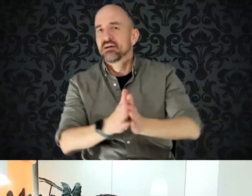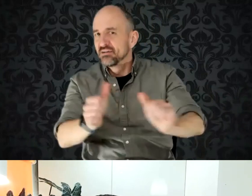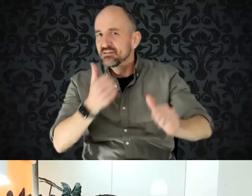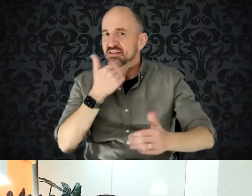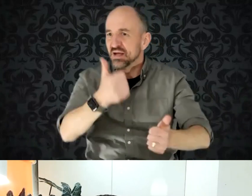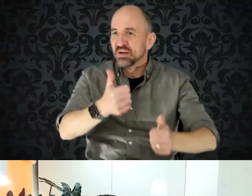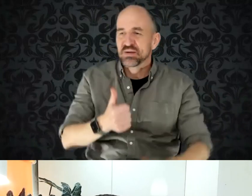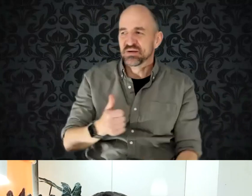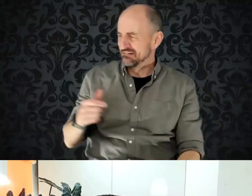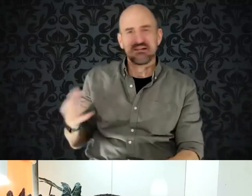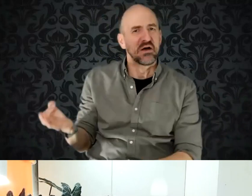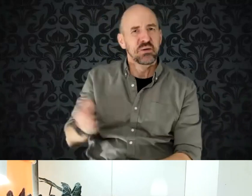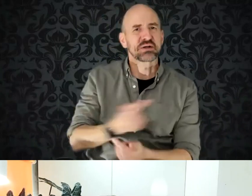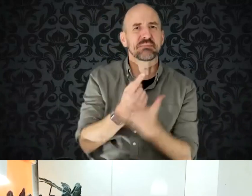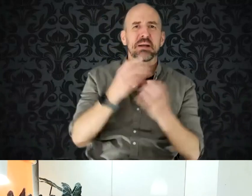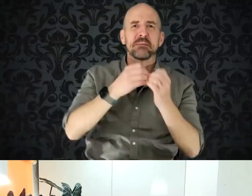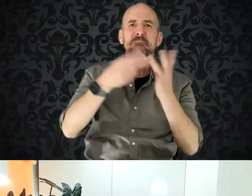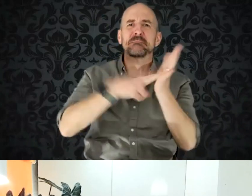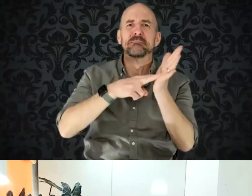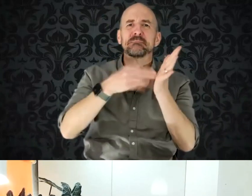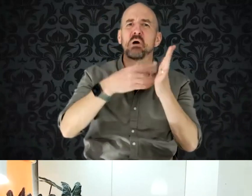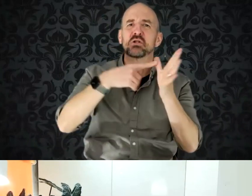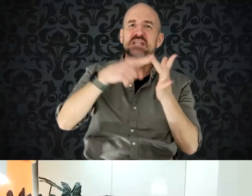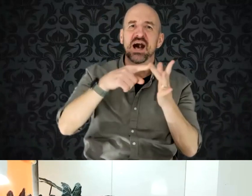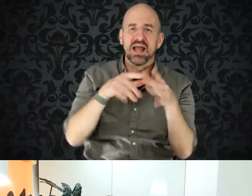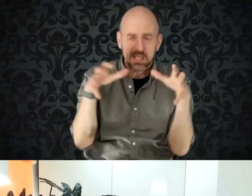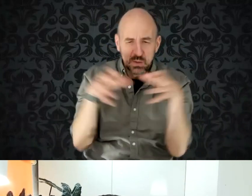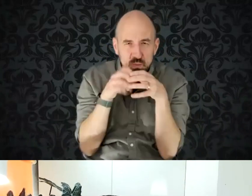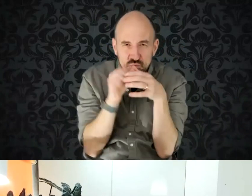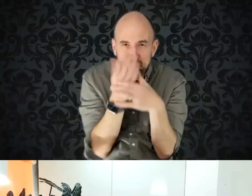your hands into the soil, just needing the soil. There are many different